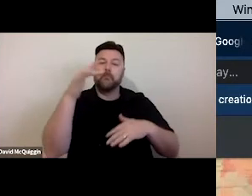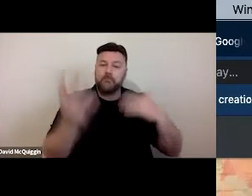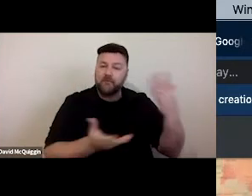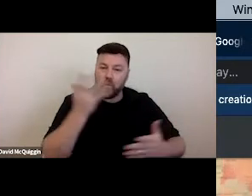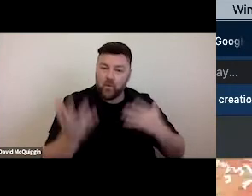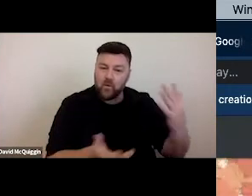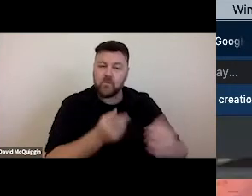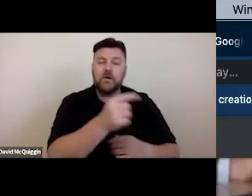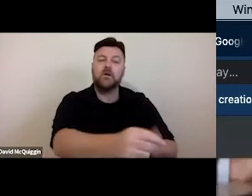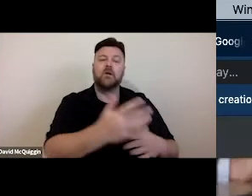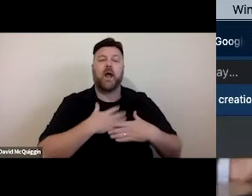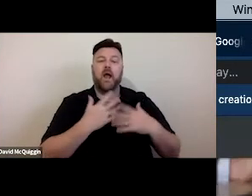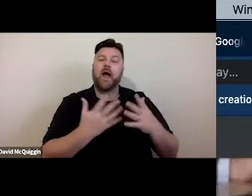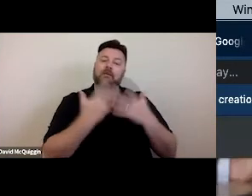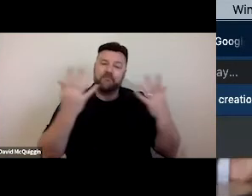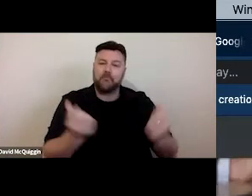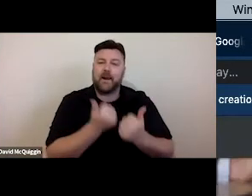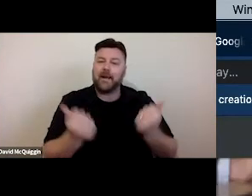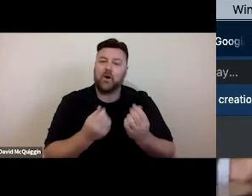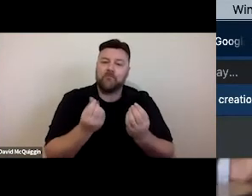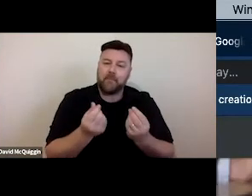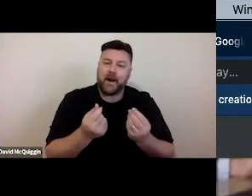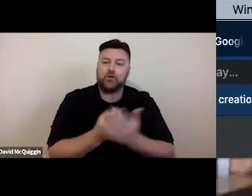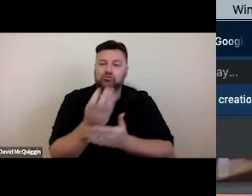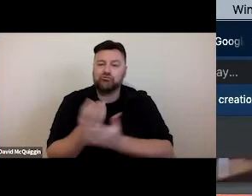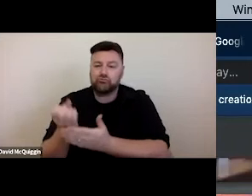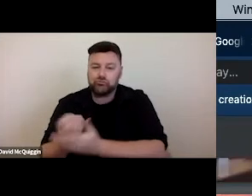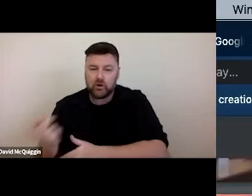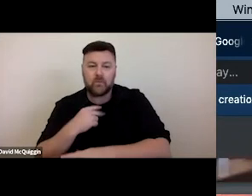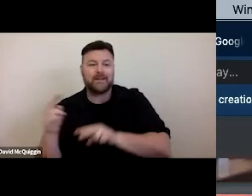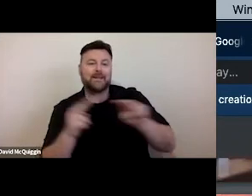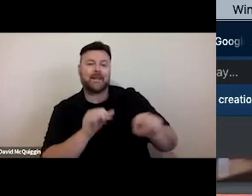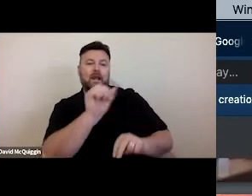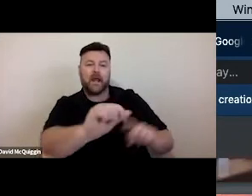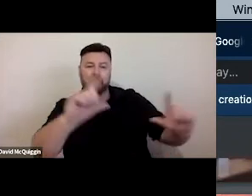They have high disposable income. We can see from the image the kind of lifestyle they're living.